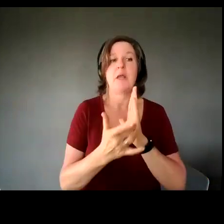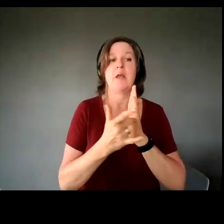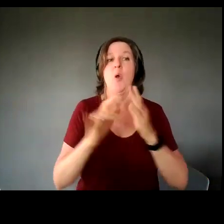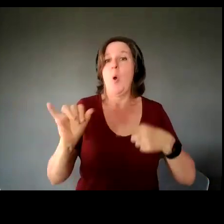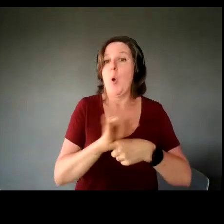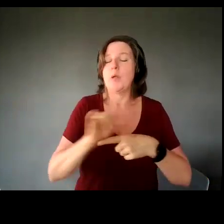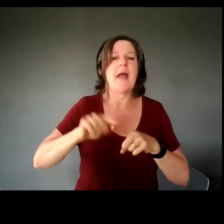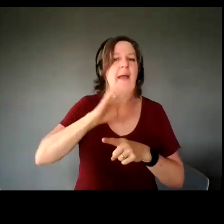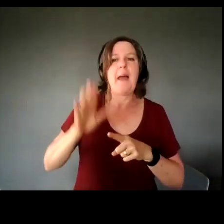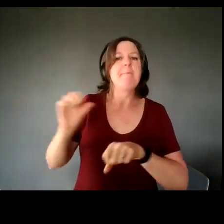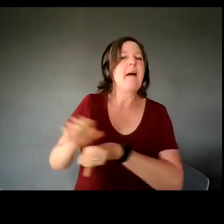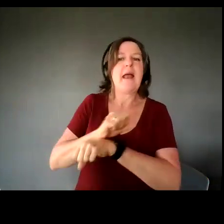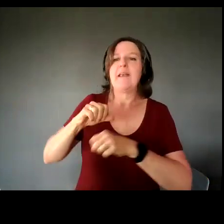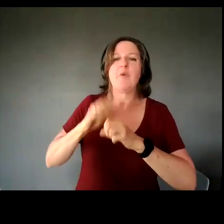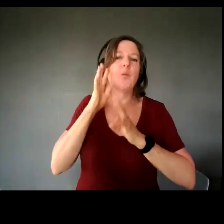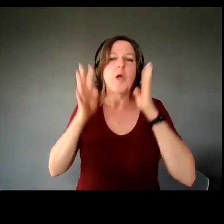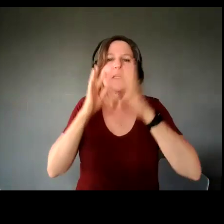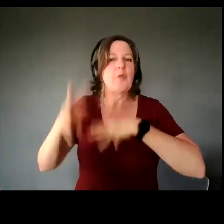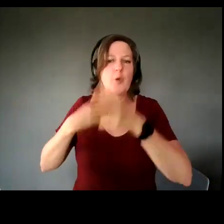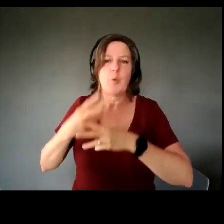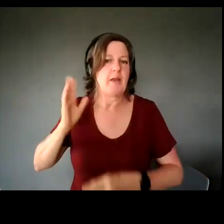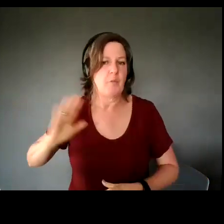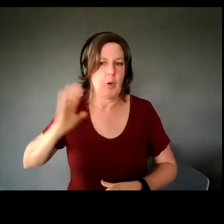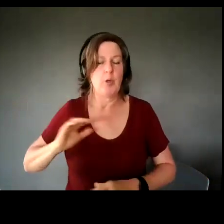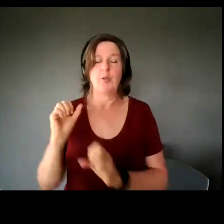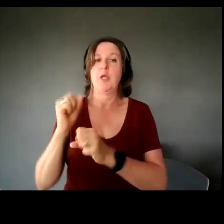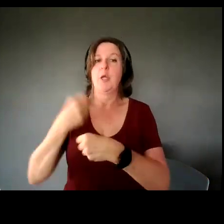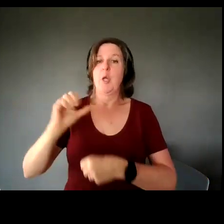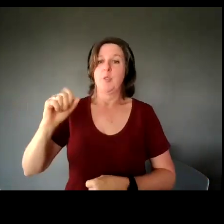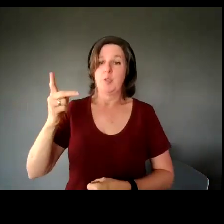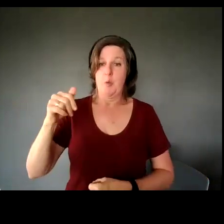within the creative world before. So Making Space was able to provide them that insight and also experience.